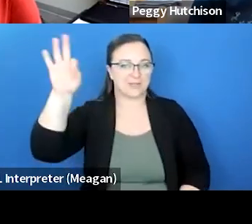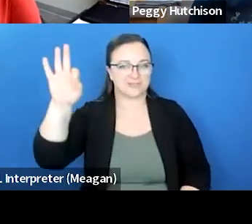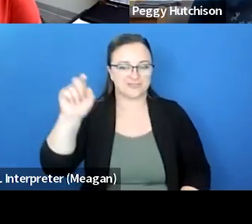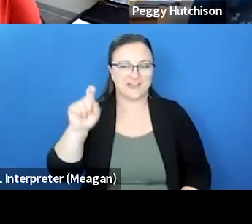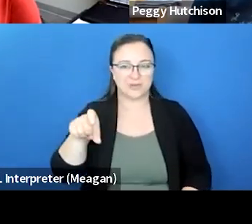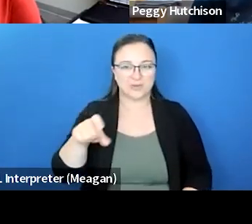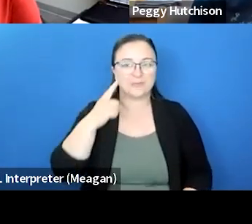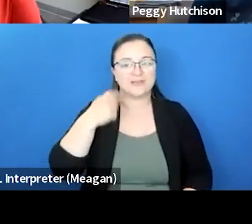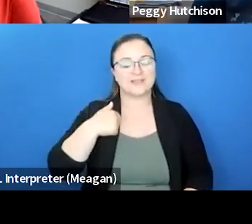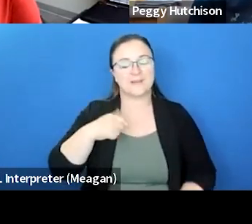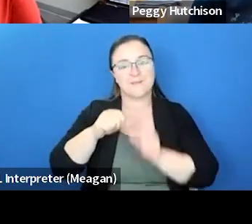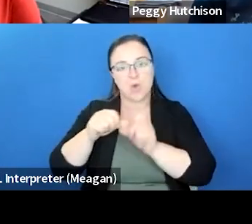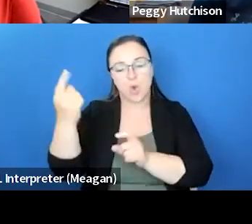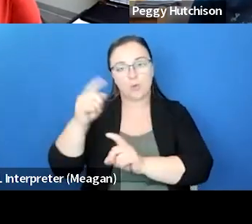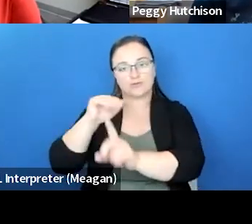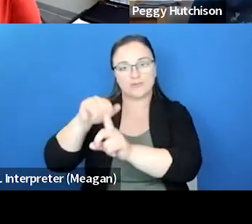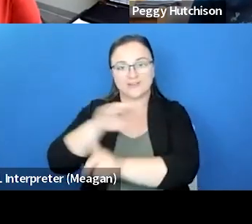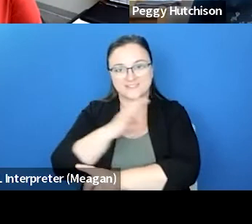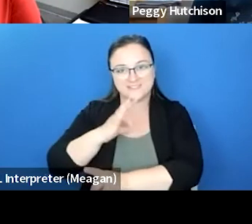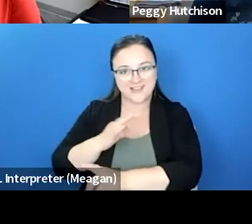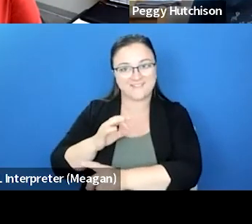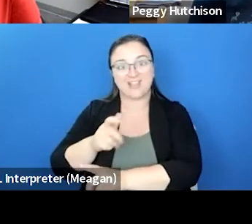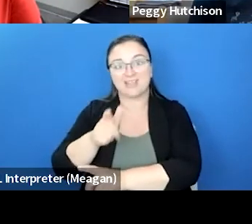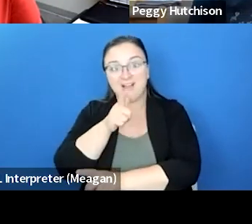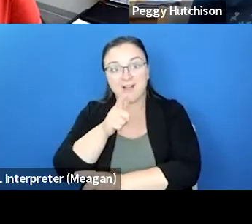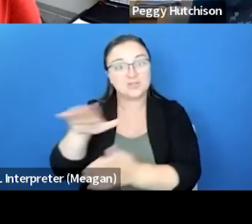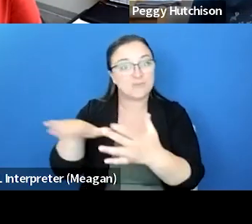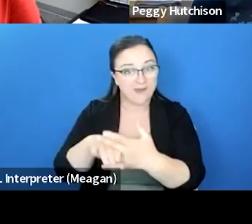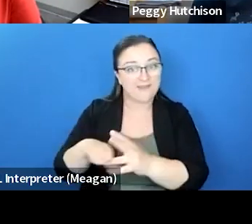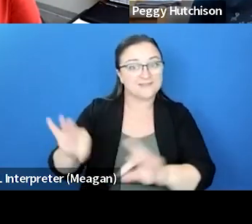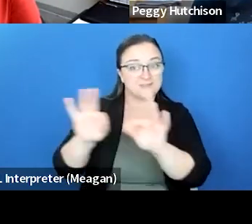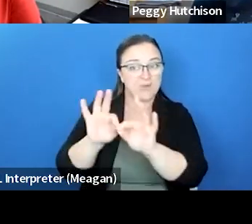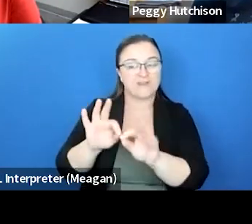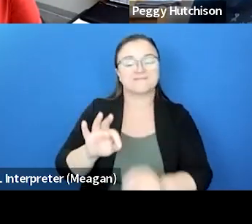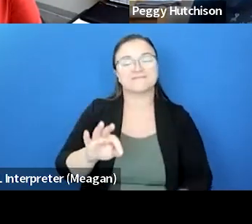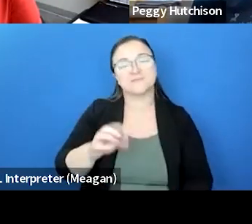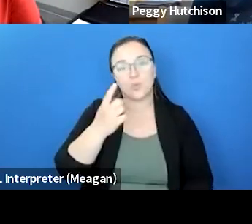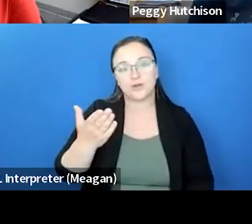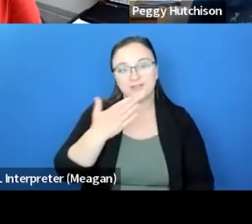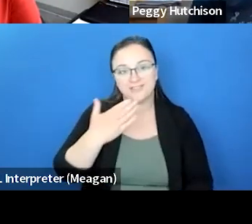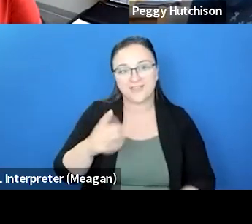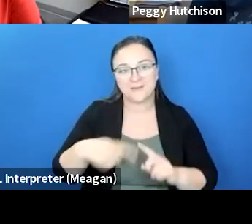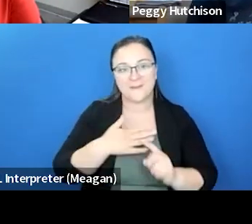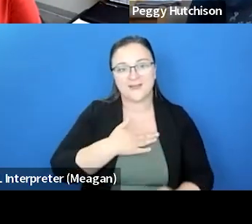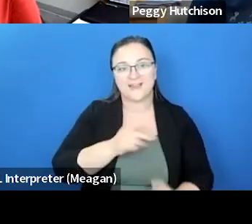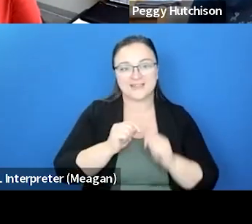Cause I'm constantly reminding staff lunch and breaks, and you know, the good thing about my team is that, well,